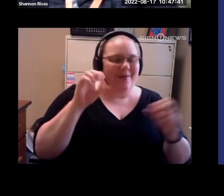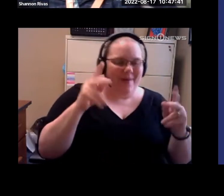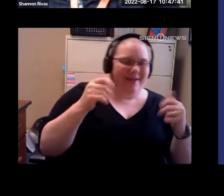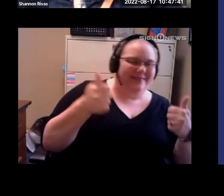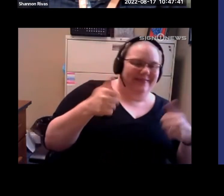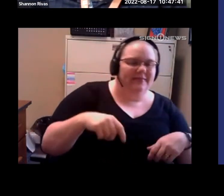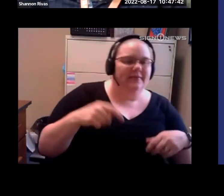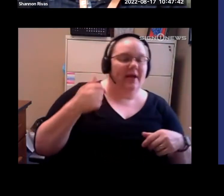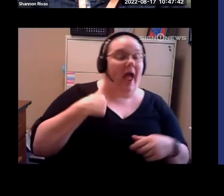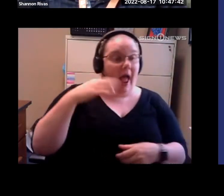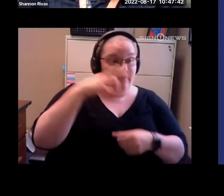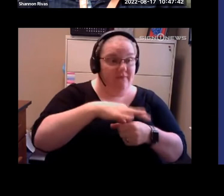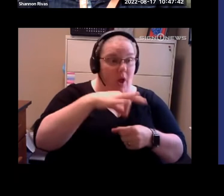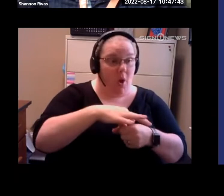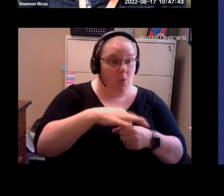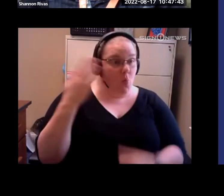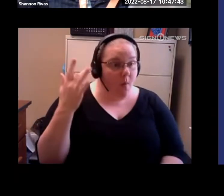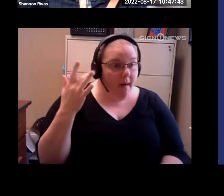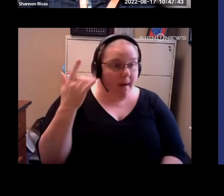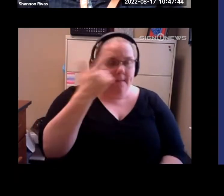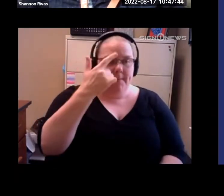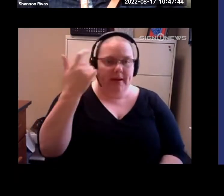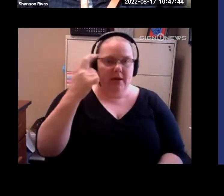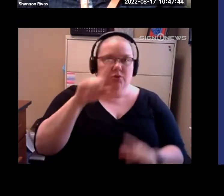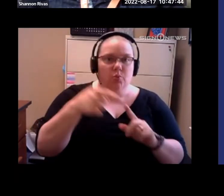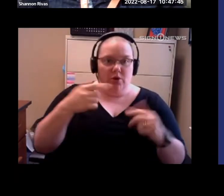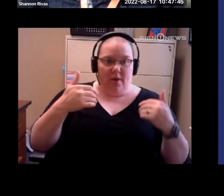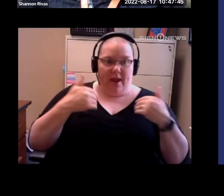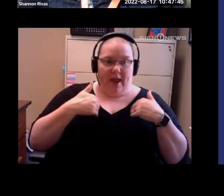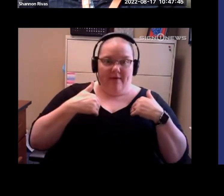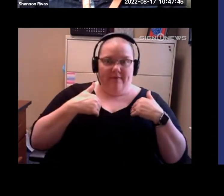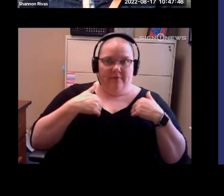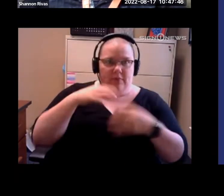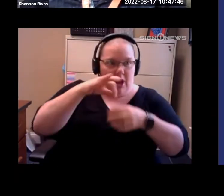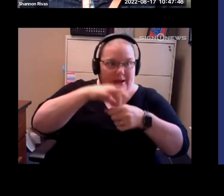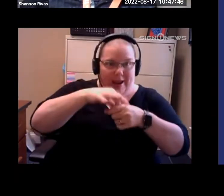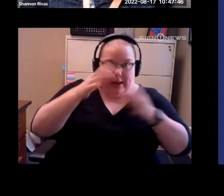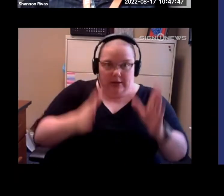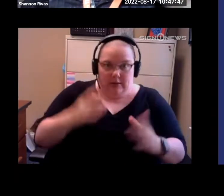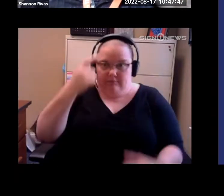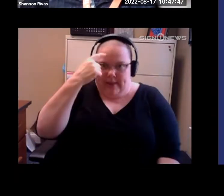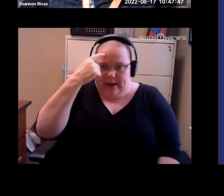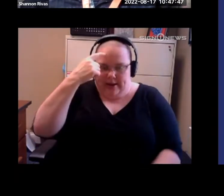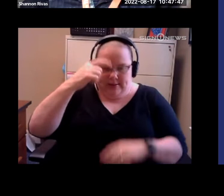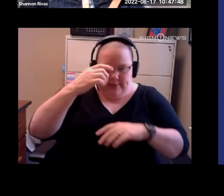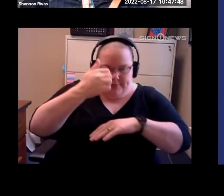I vote because you know when you have a Canada in mind um they have the issue that had to go